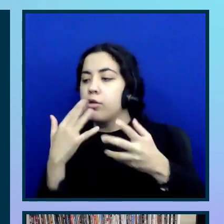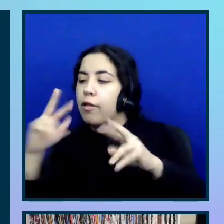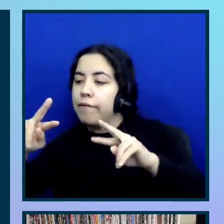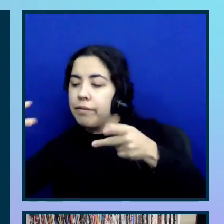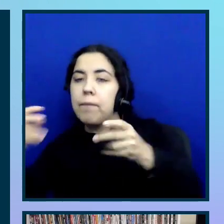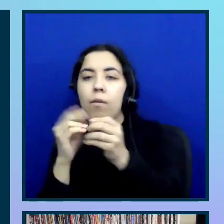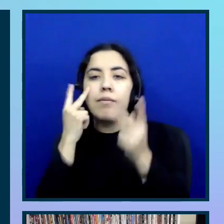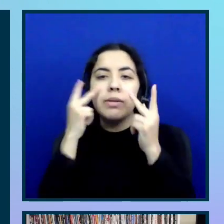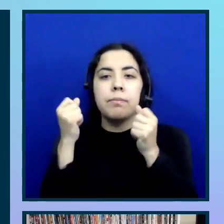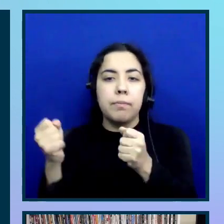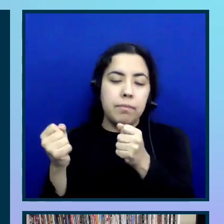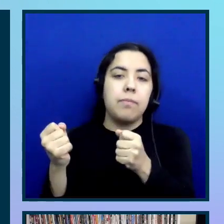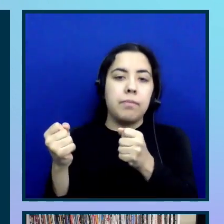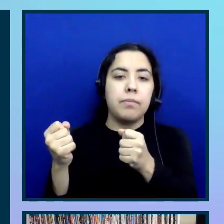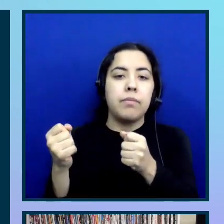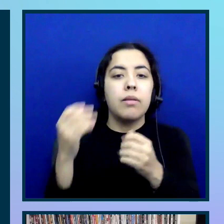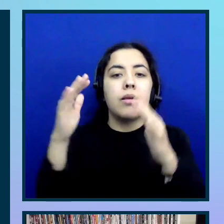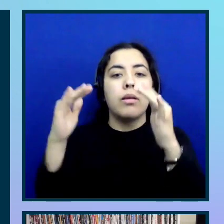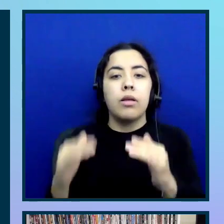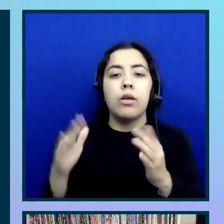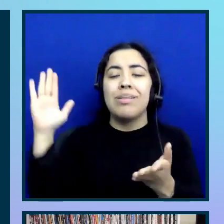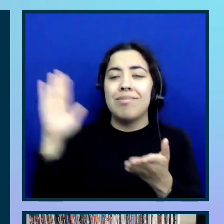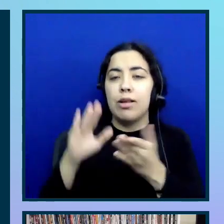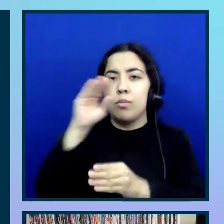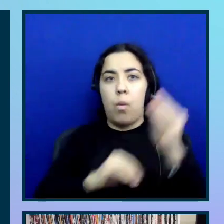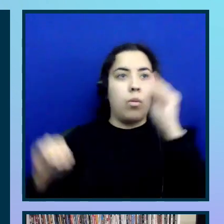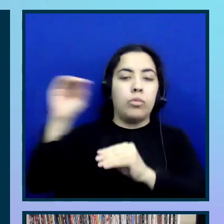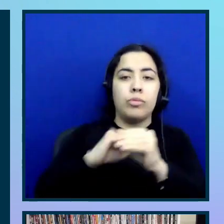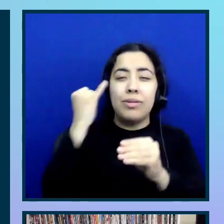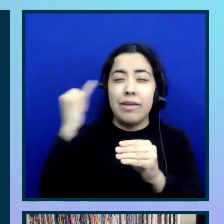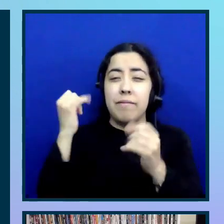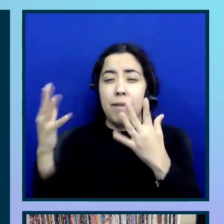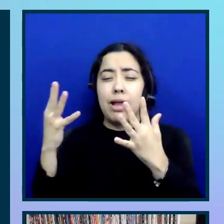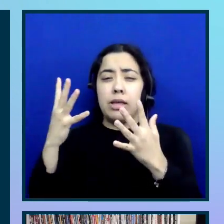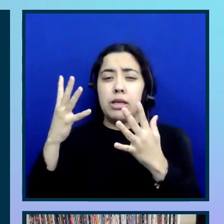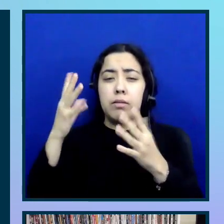If you've got lots of animations or movements on the screen, some people prefer little to no motion